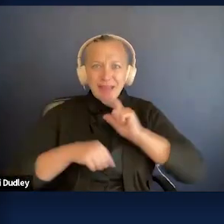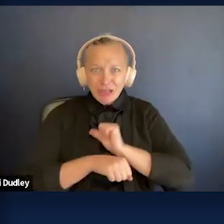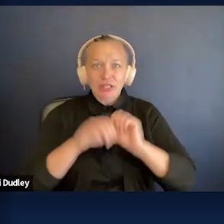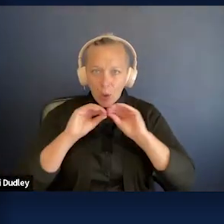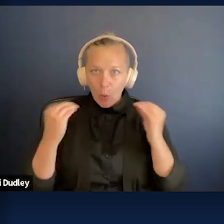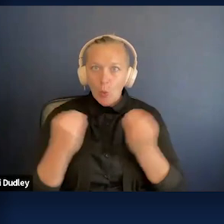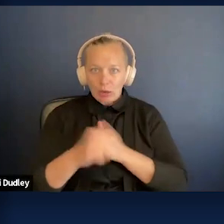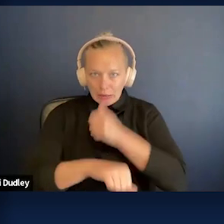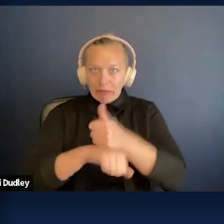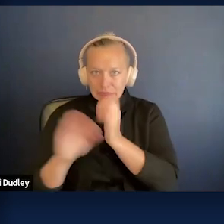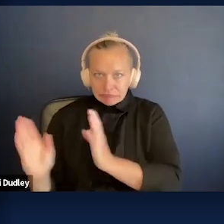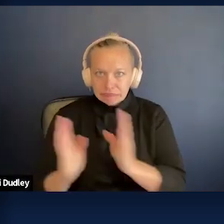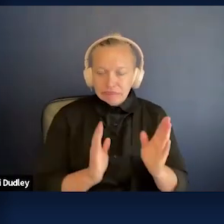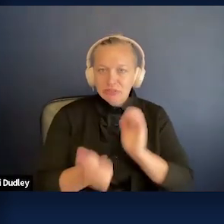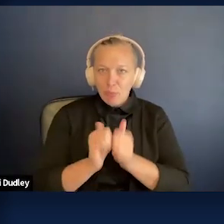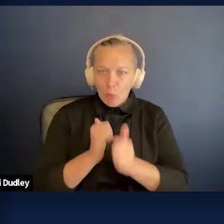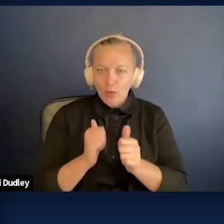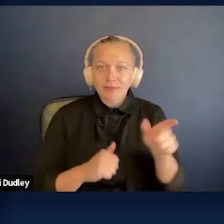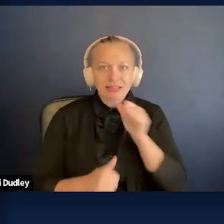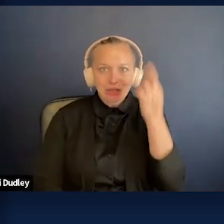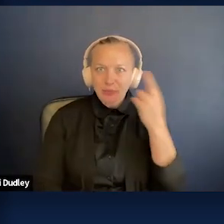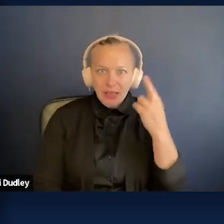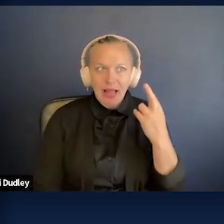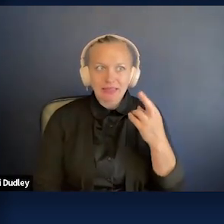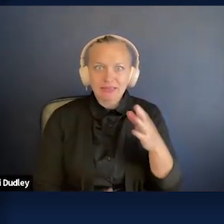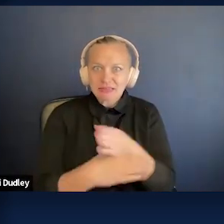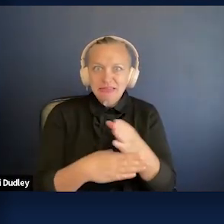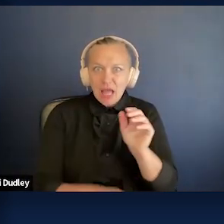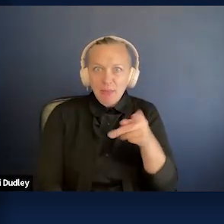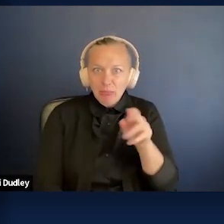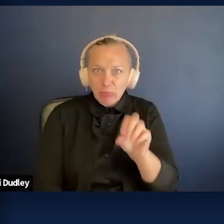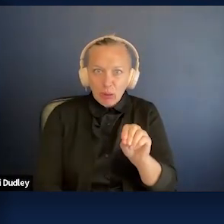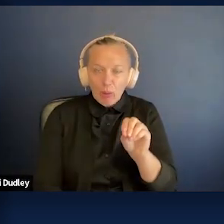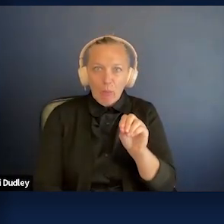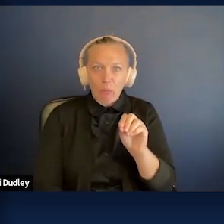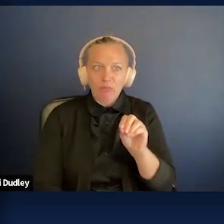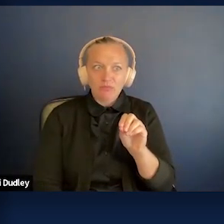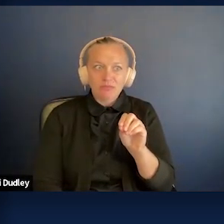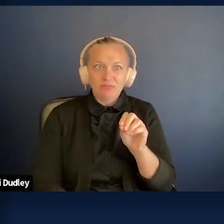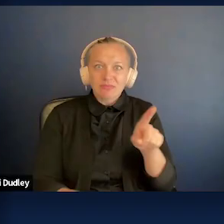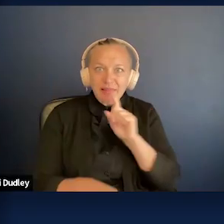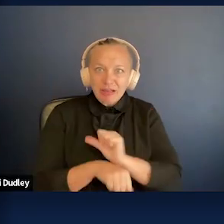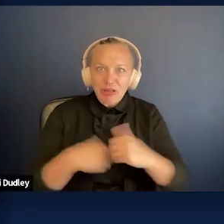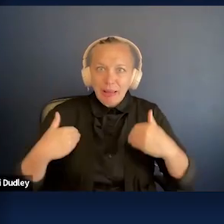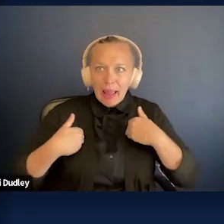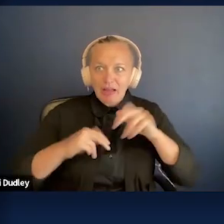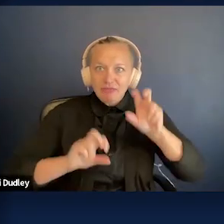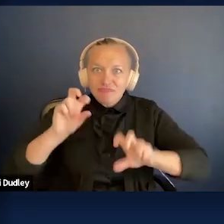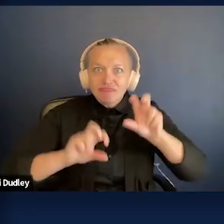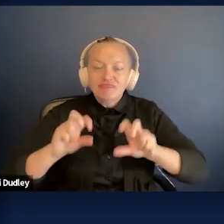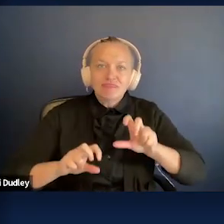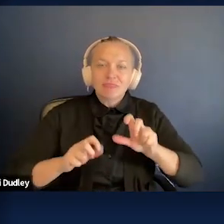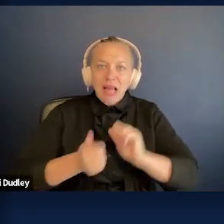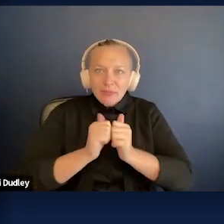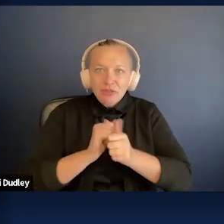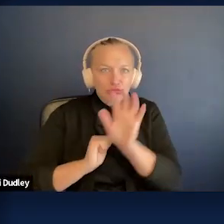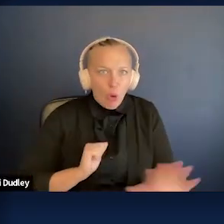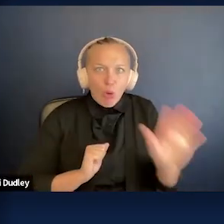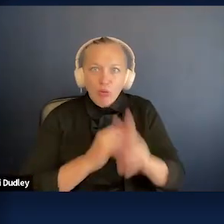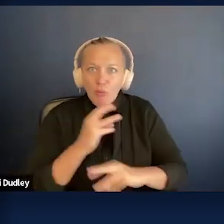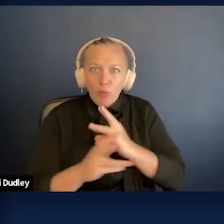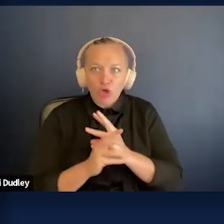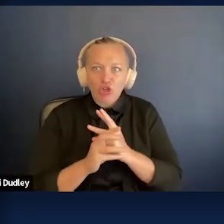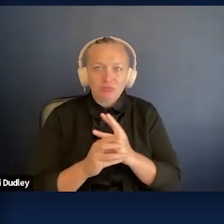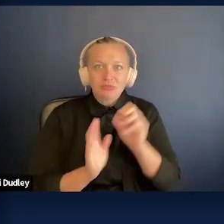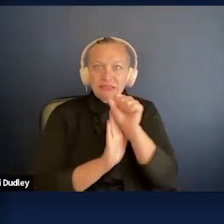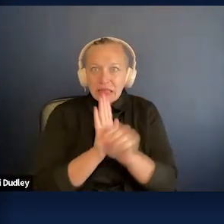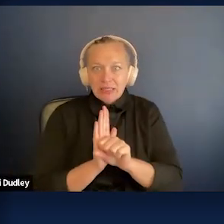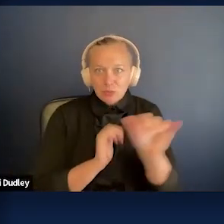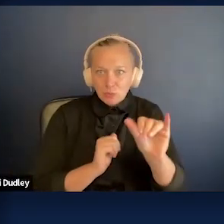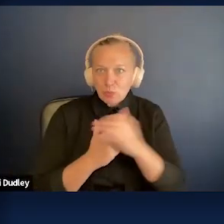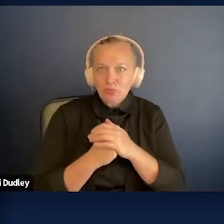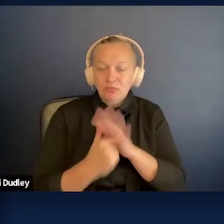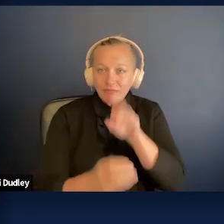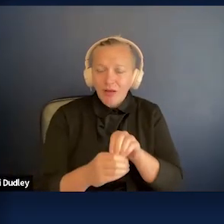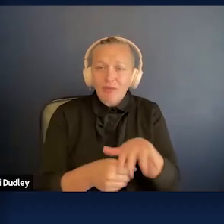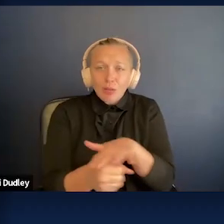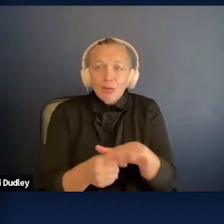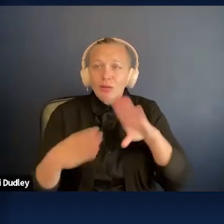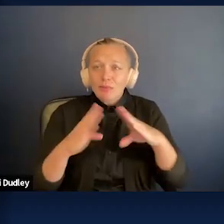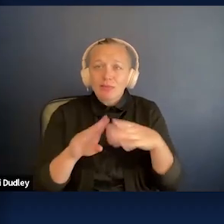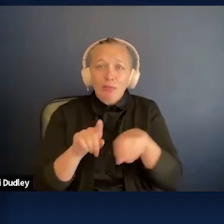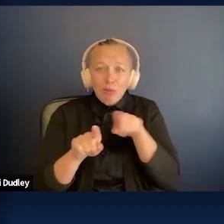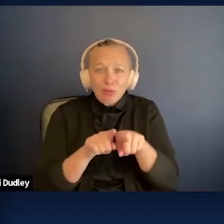Um, that they didn't realize that there were all these fully-fledged teams that compete all over the state and all over the world. Um, so seeing that there's both recreation opportunities to getting involved in your local community, um, and also, uh, you know, national or international competitions that are.